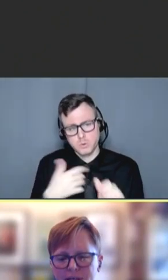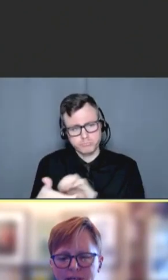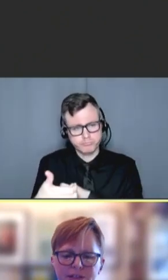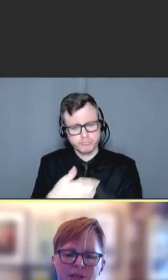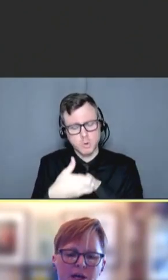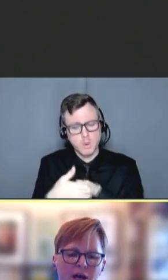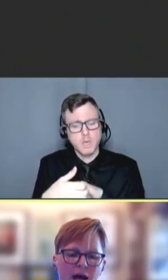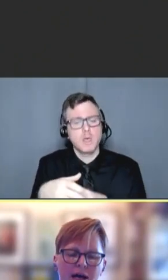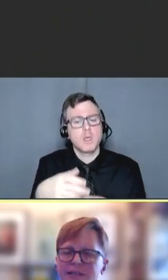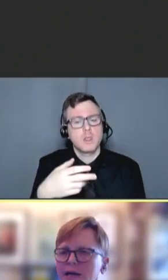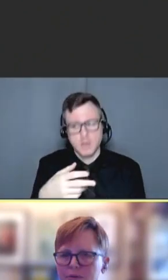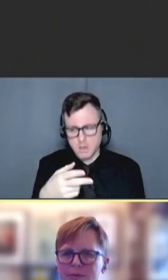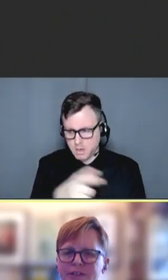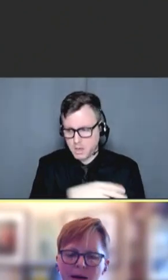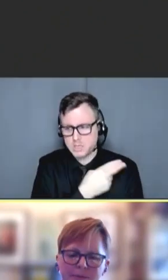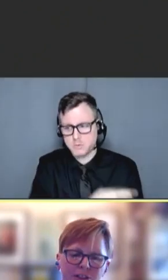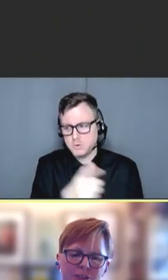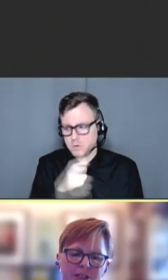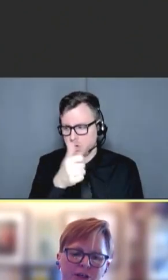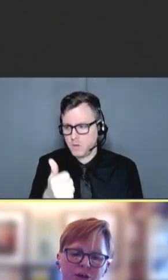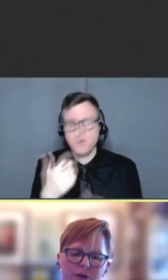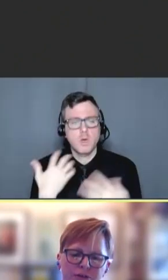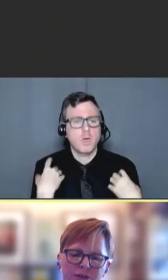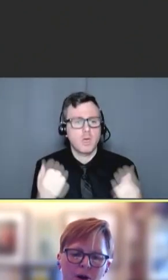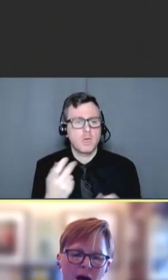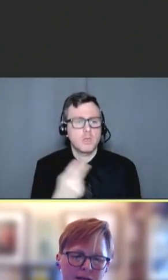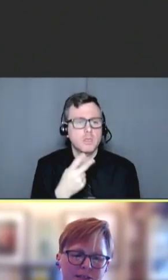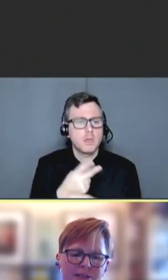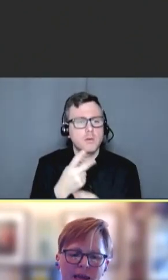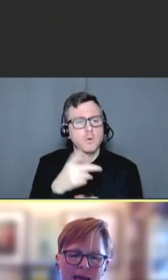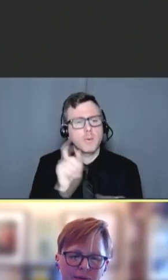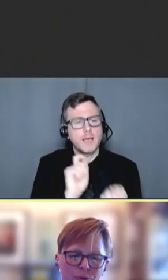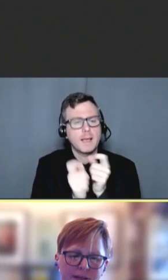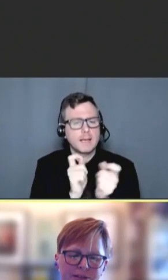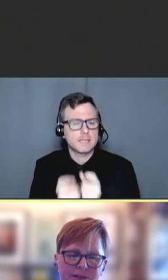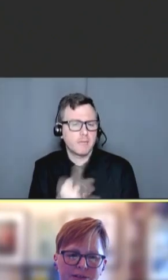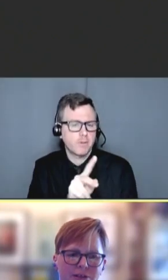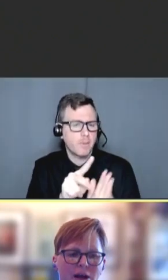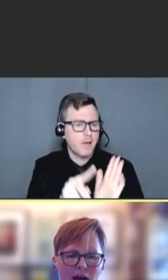healthcare facilities to help them adopt LGBTQ inclusive policies and practices.